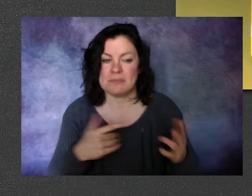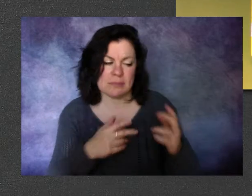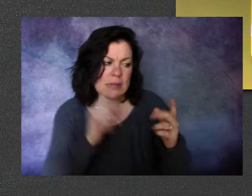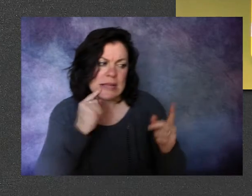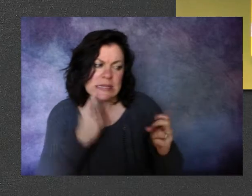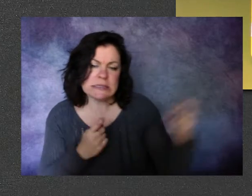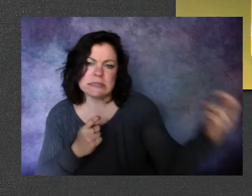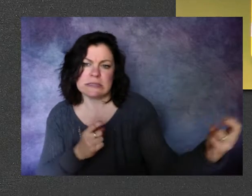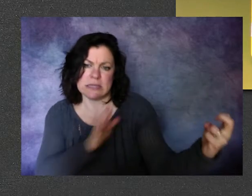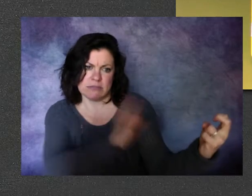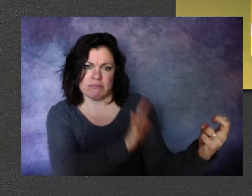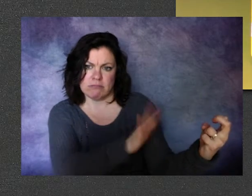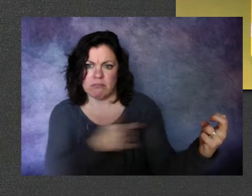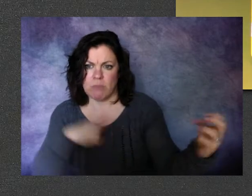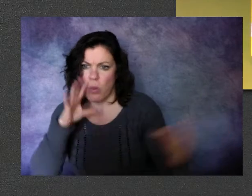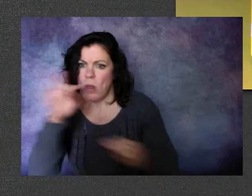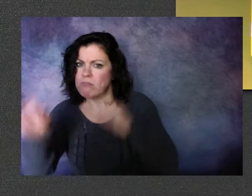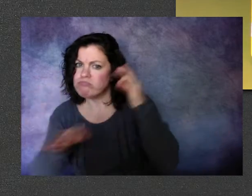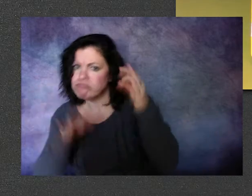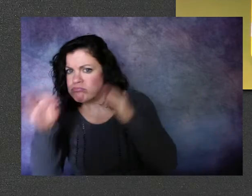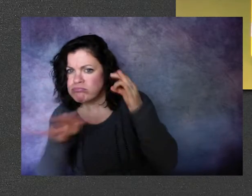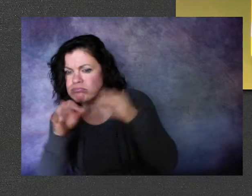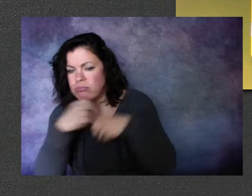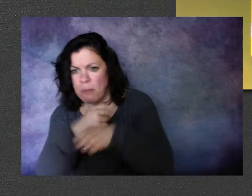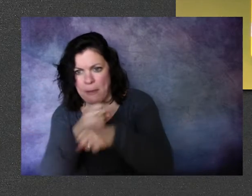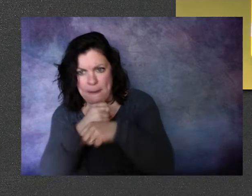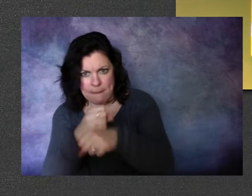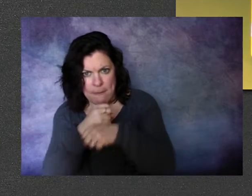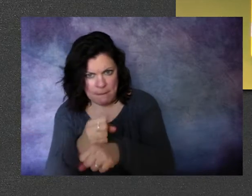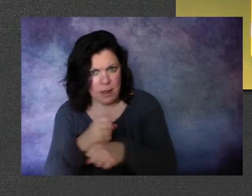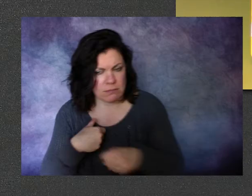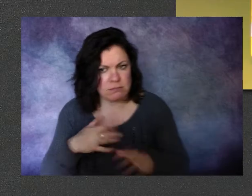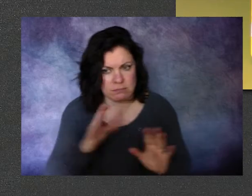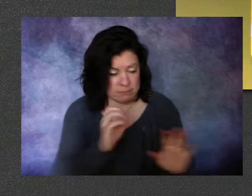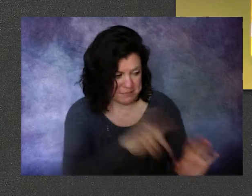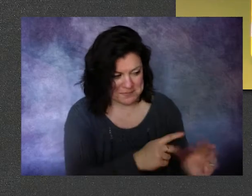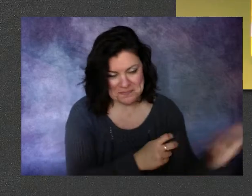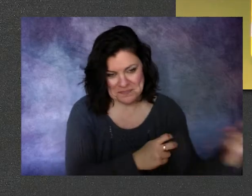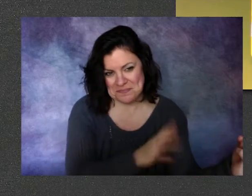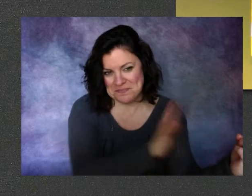Well, Candy, I'm gonna have to set you down so that I can make the craft with our friends. Is that okay?